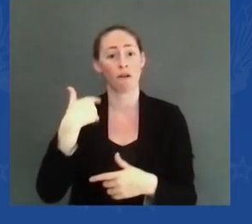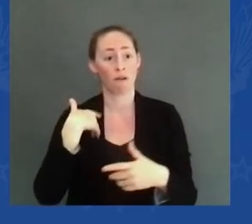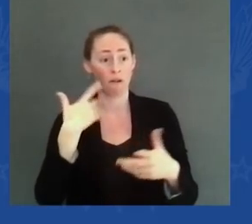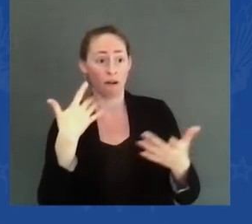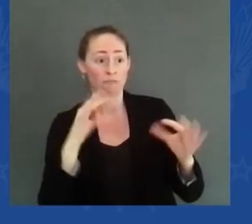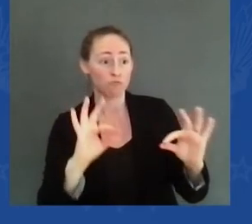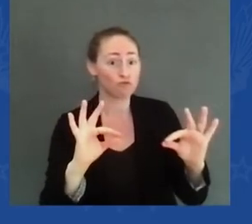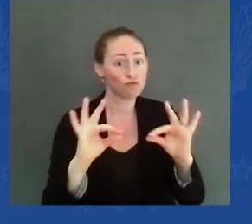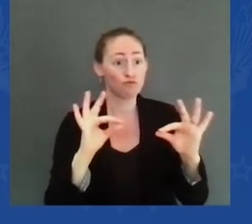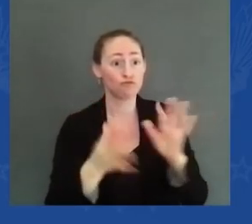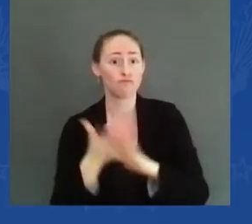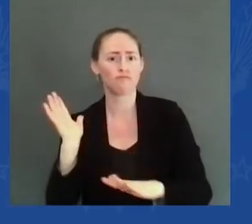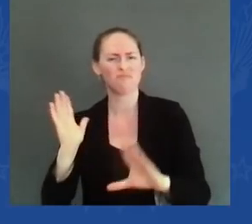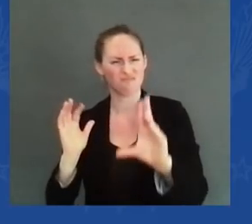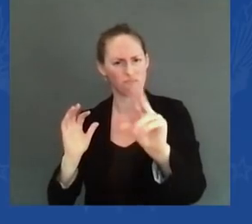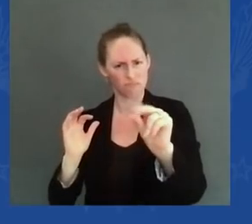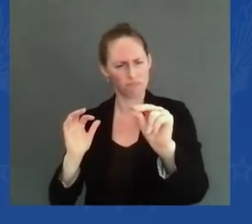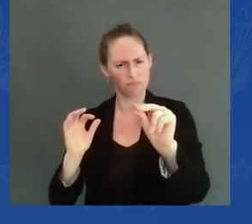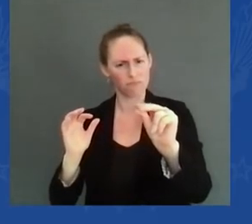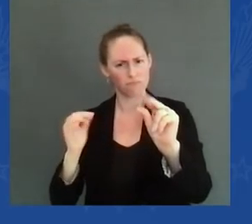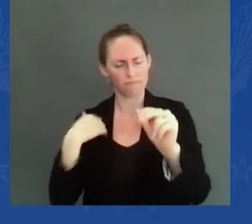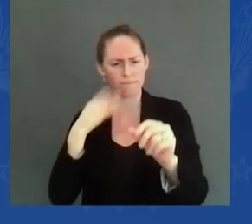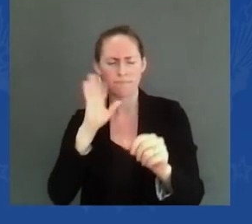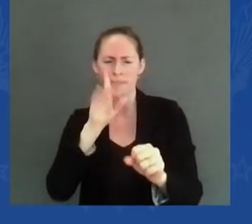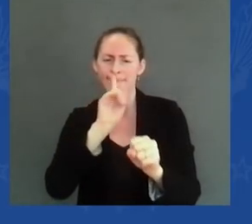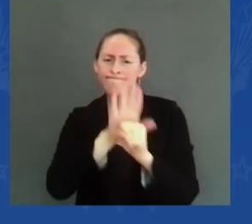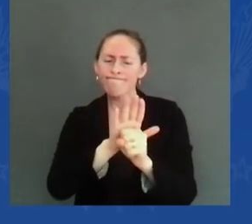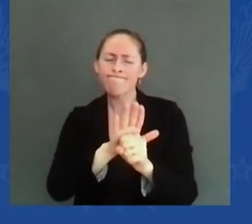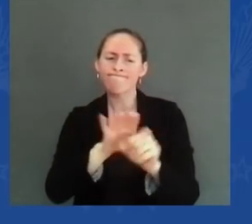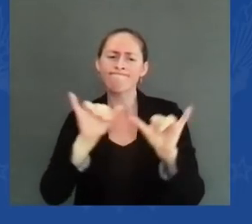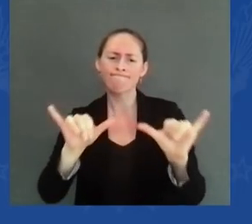as long as it takes to get real progress here.